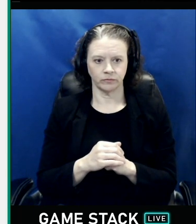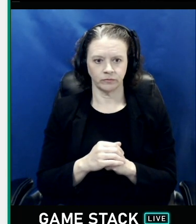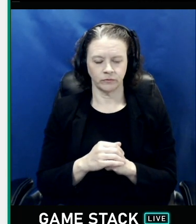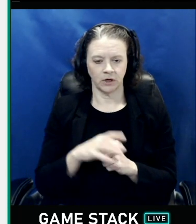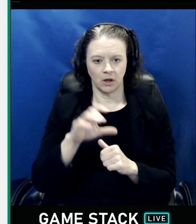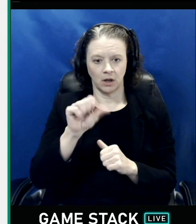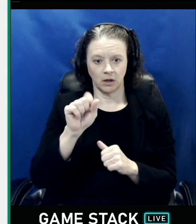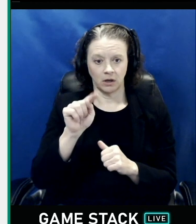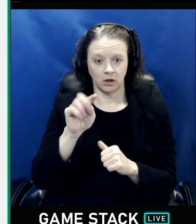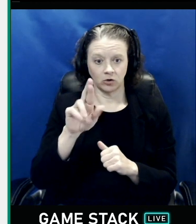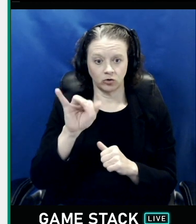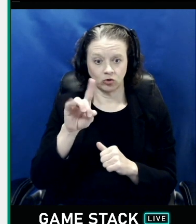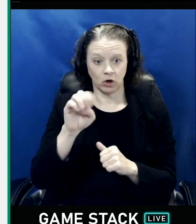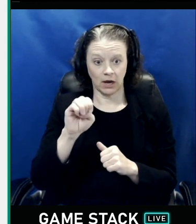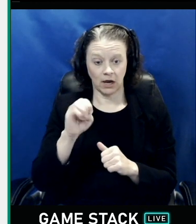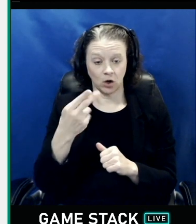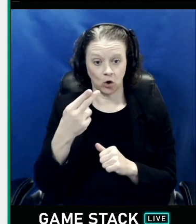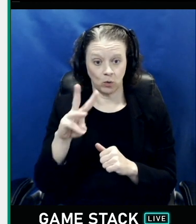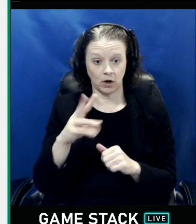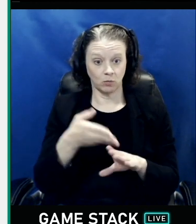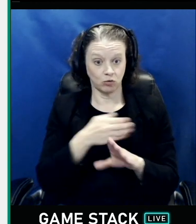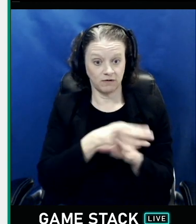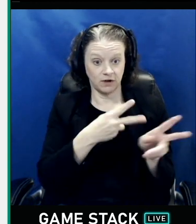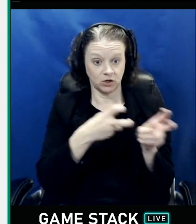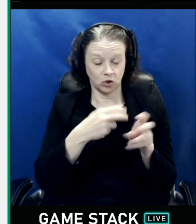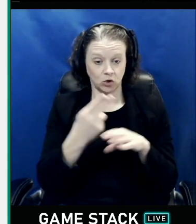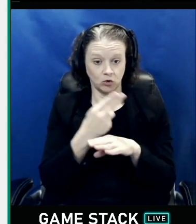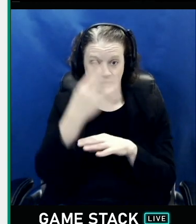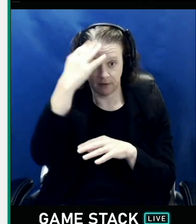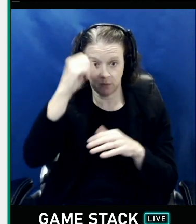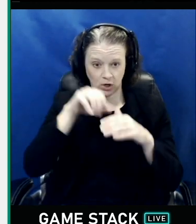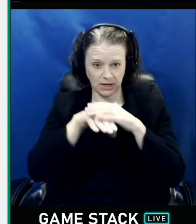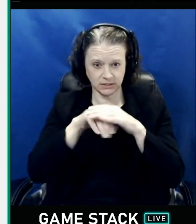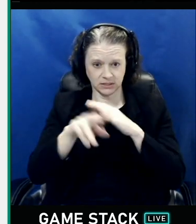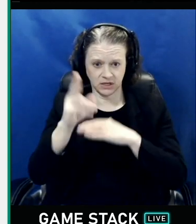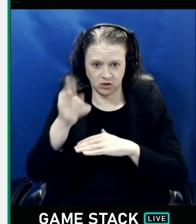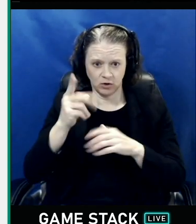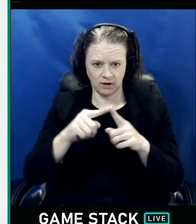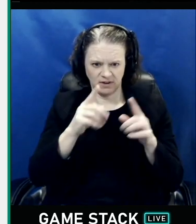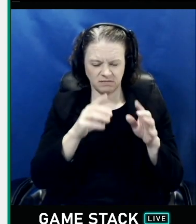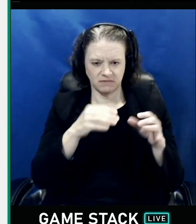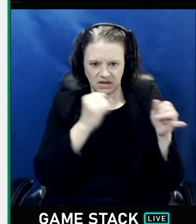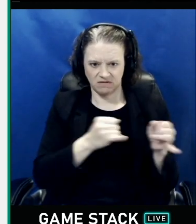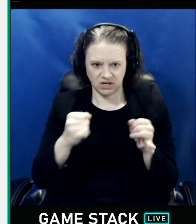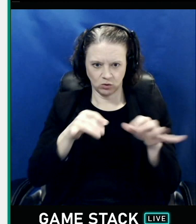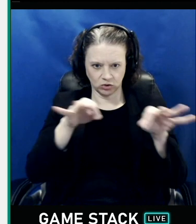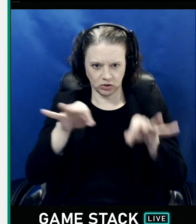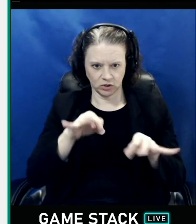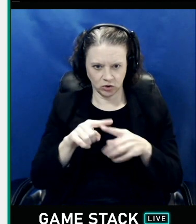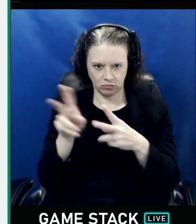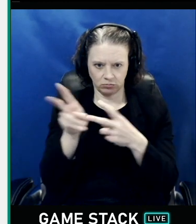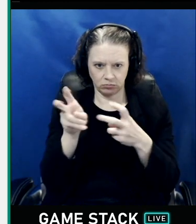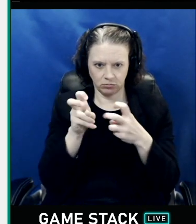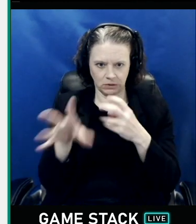The Stride hardware prefetcher uses a memory access history of individual instructions to fetch additional lines when each axis